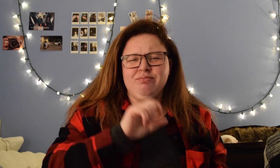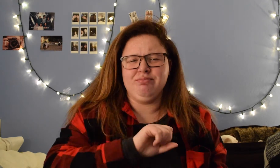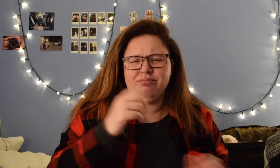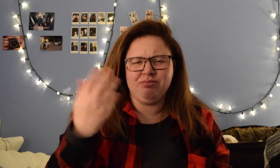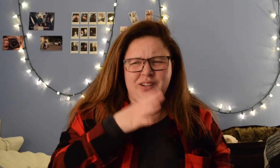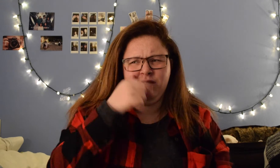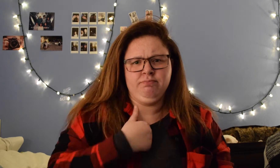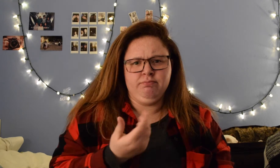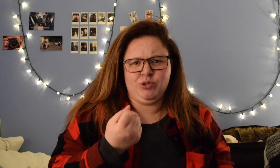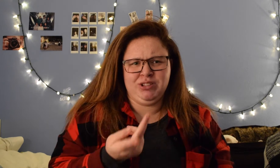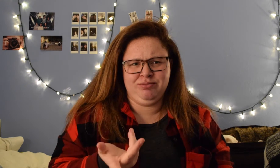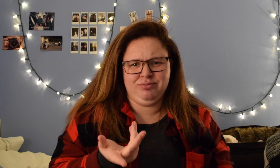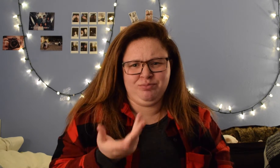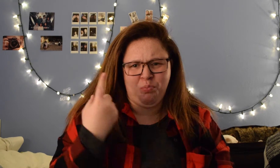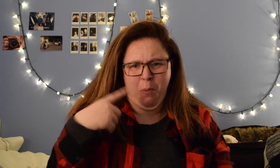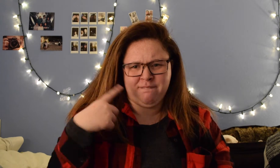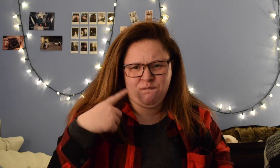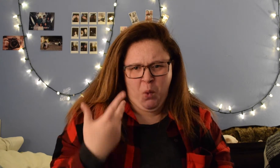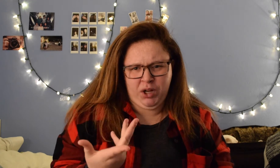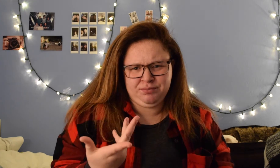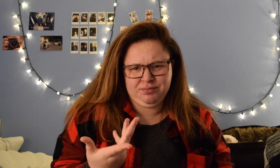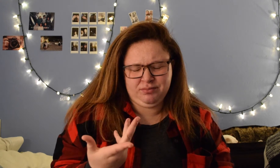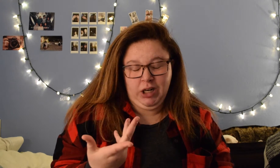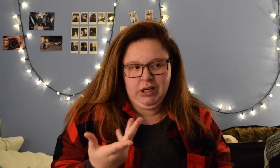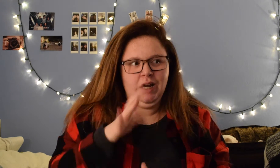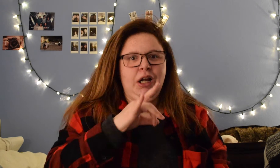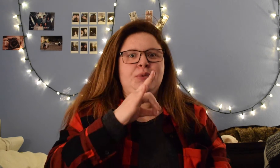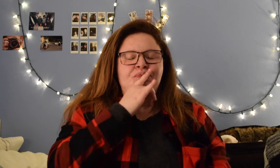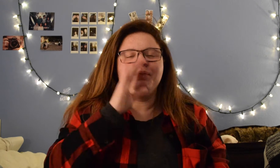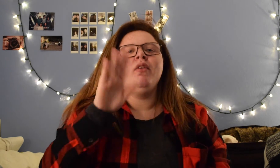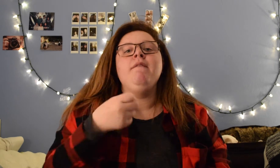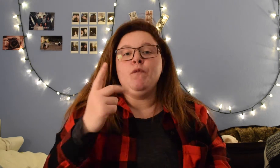My dad and I were confused and thought it wasn't necessary